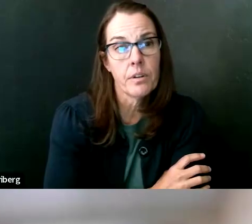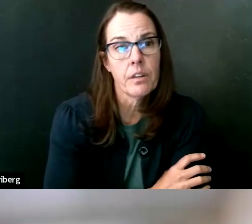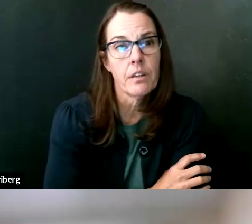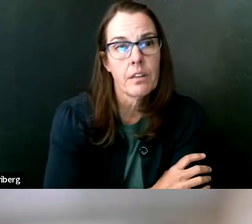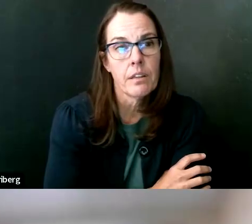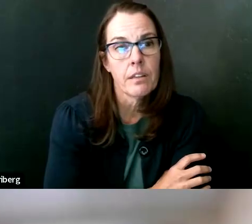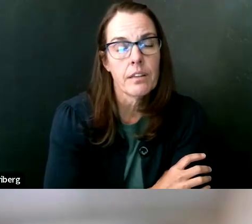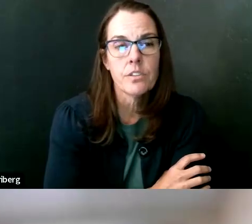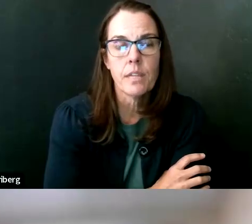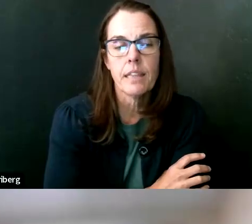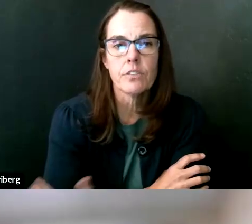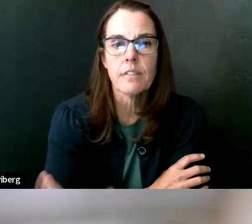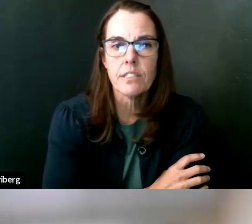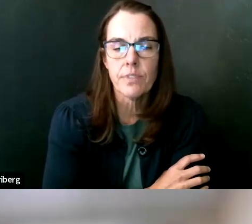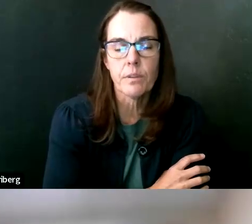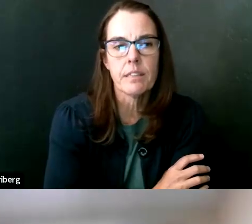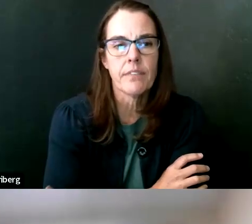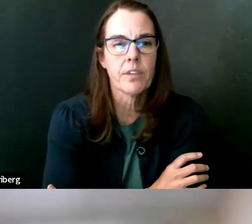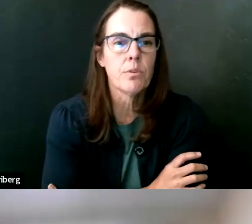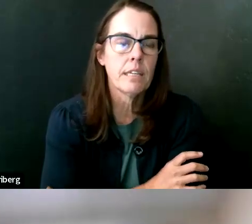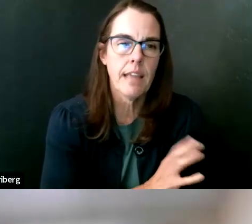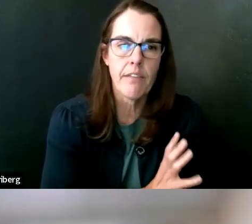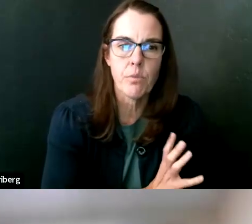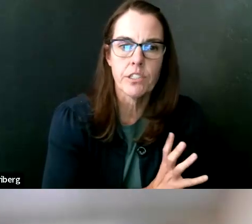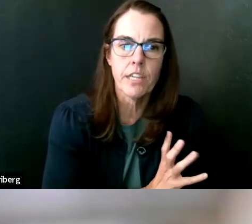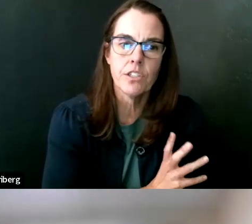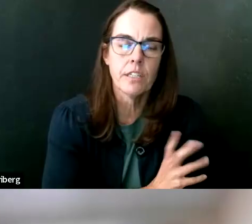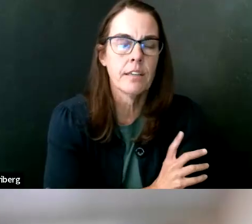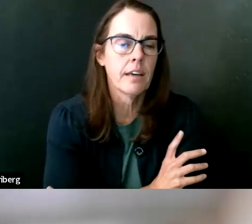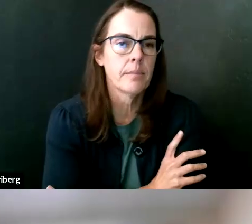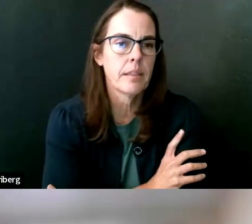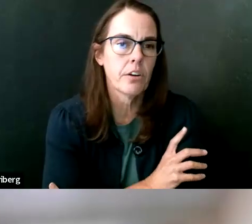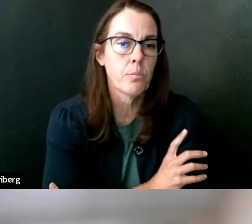know so then there's less fear within the deaf community. They have more education um and they